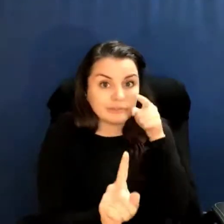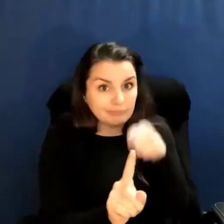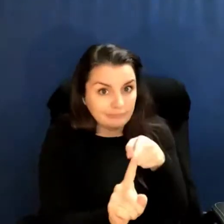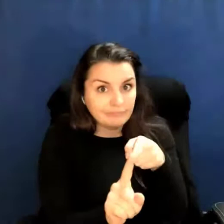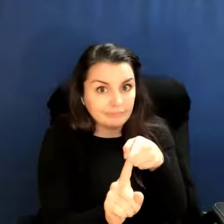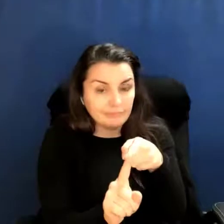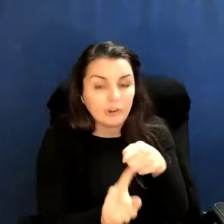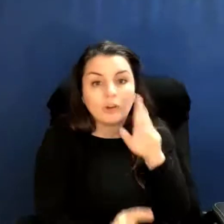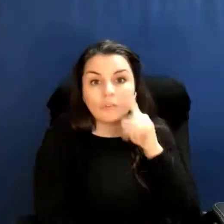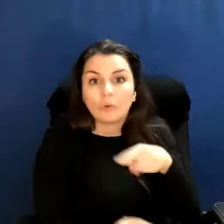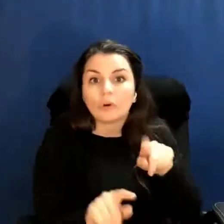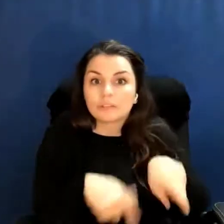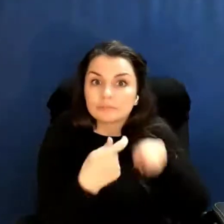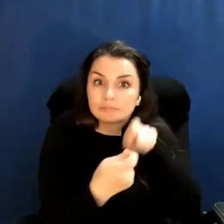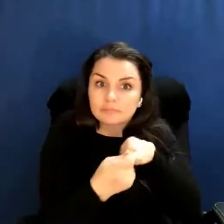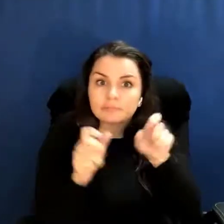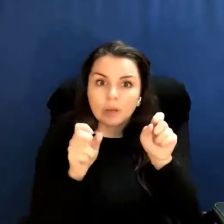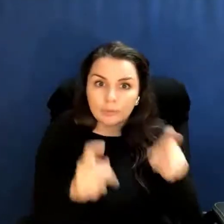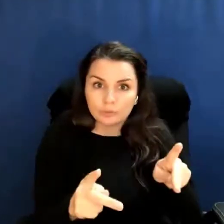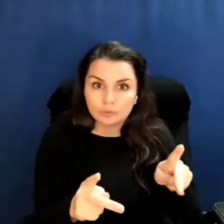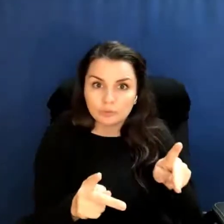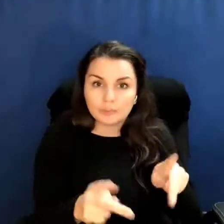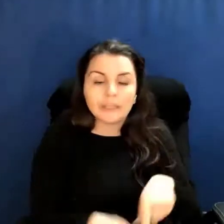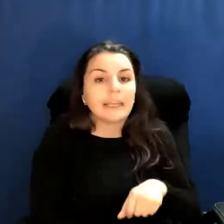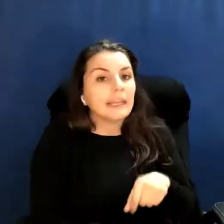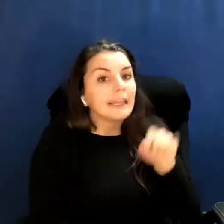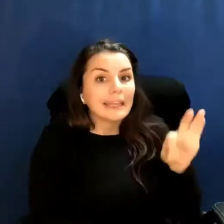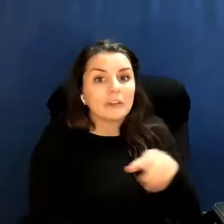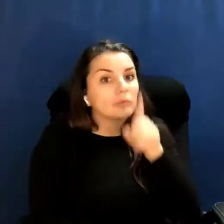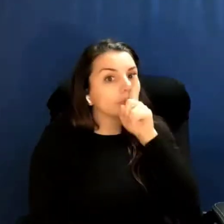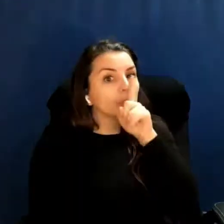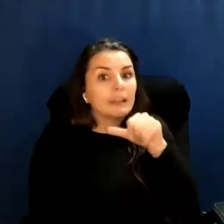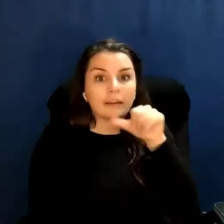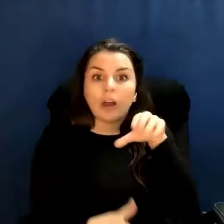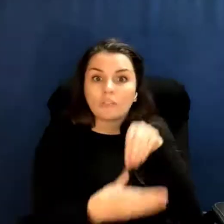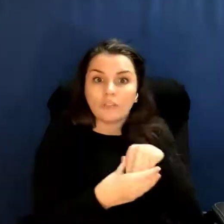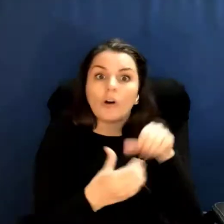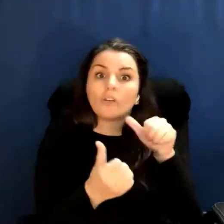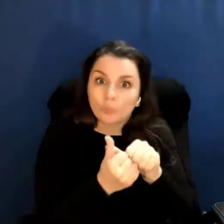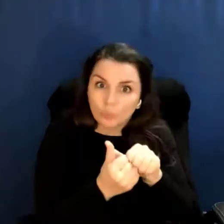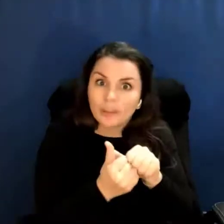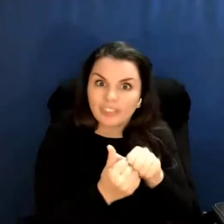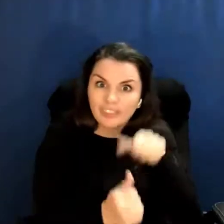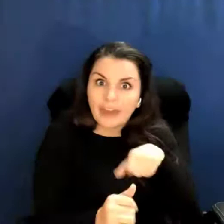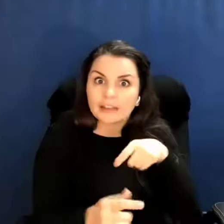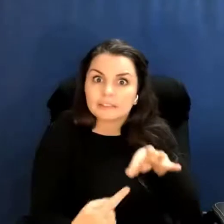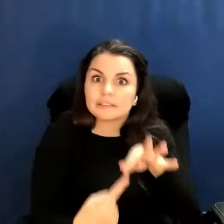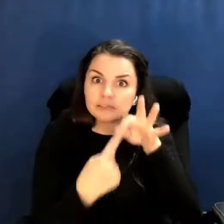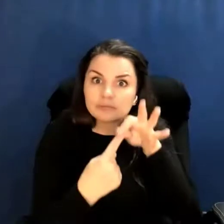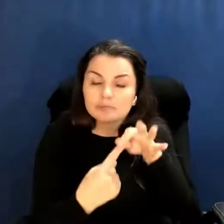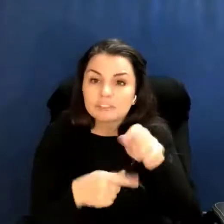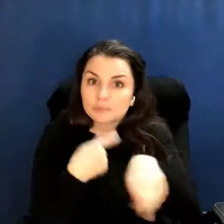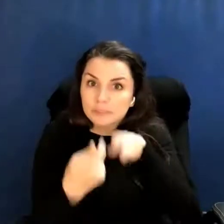And even if they're not listed within that opportunity itself, if they're on that Notice of Special Interest and there's special instructions